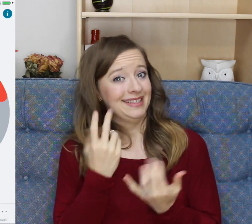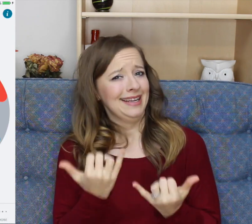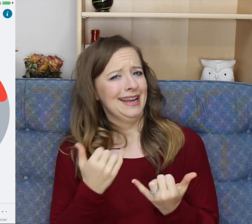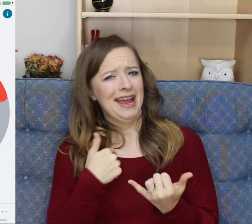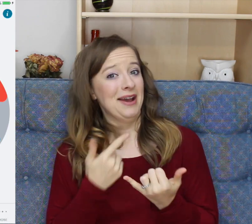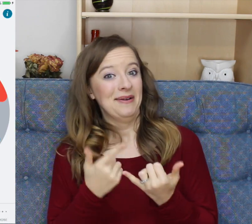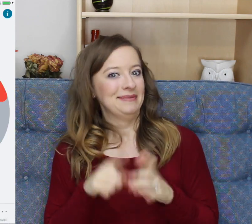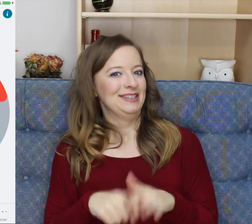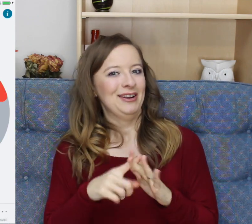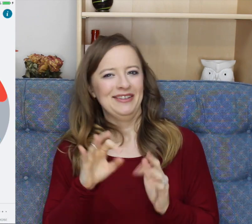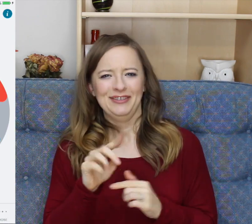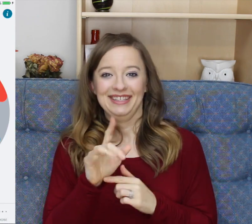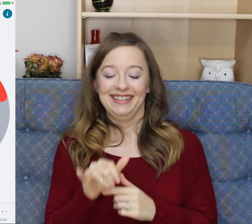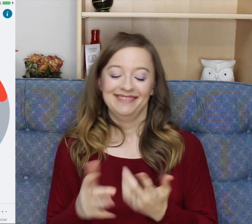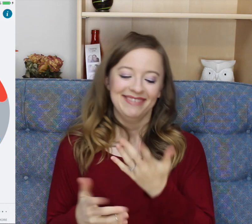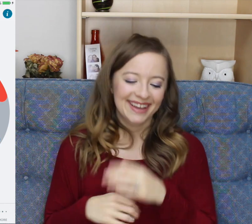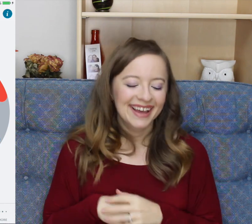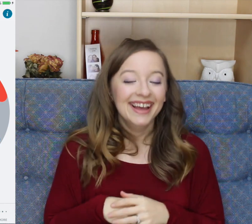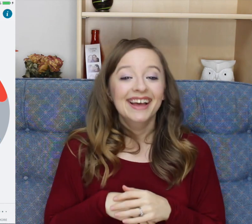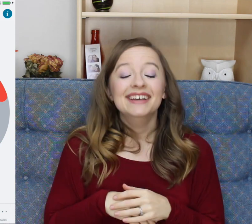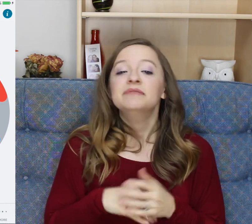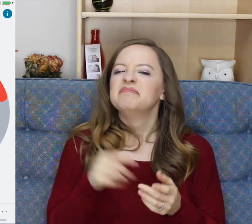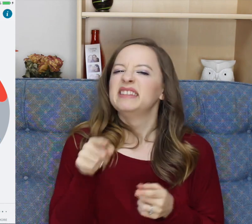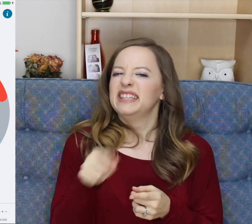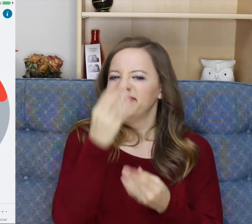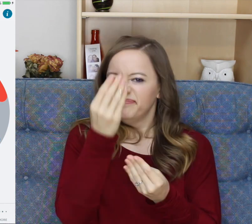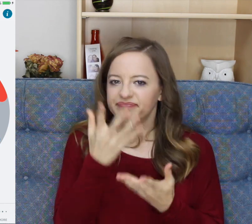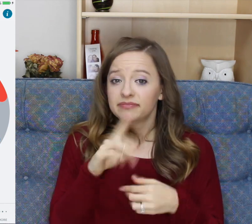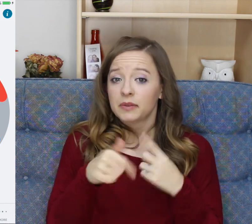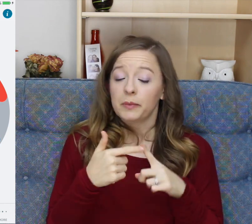I'm entering into fertility. Haha as you can see it tells when